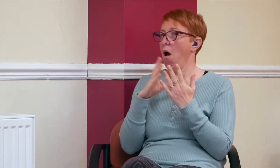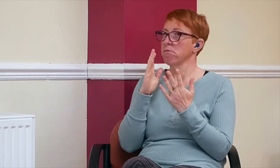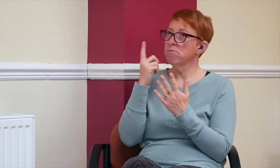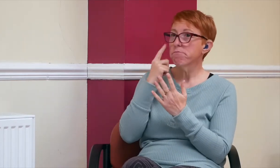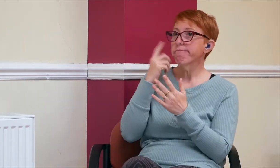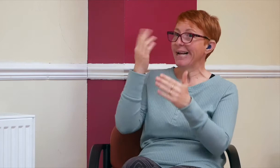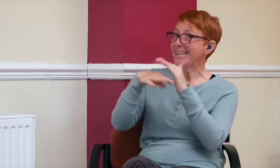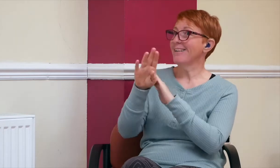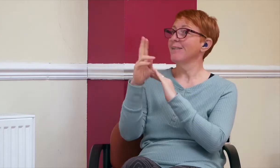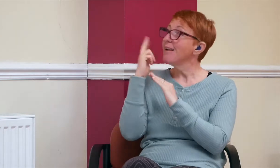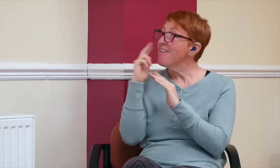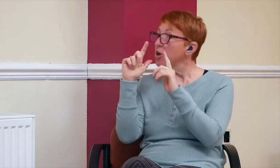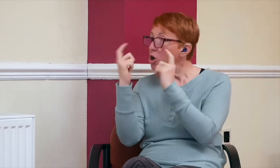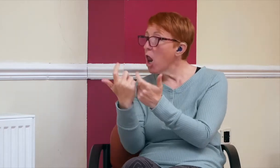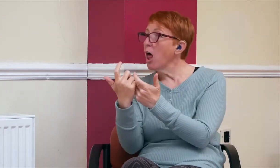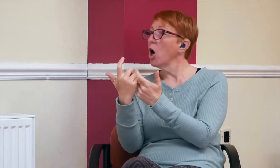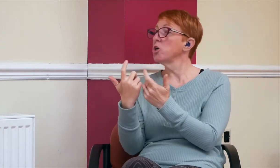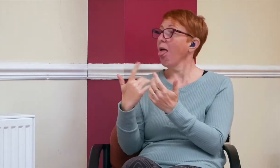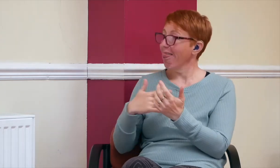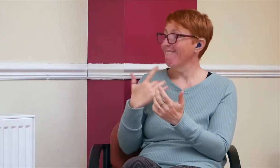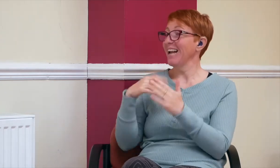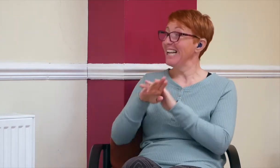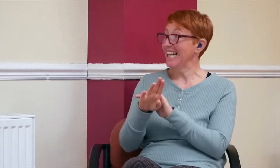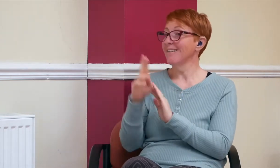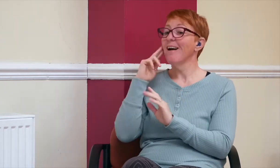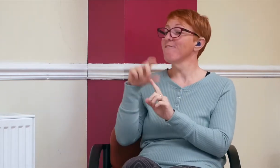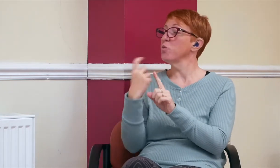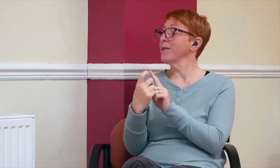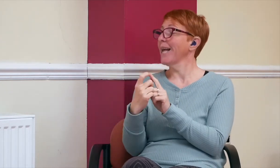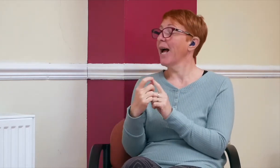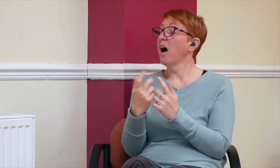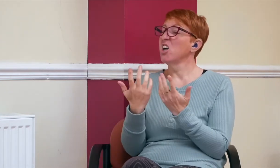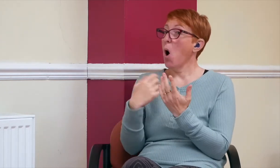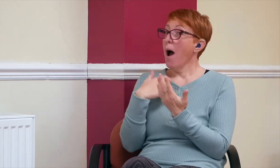I wanted to experience what it was like to board at a deaf college